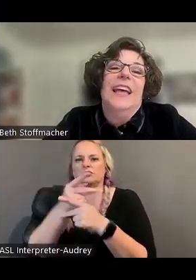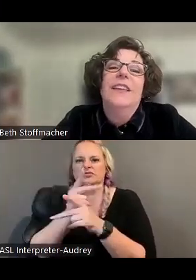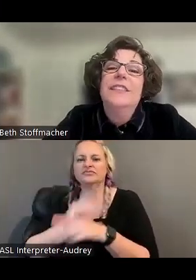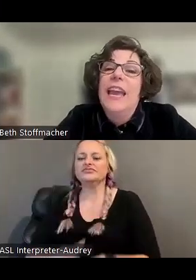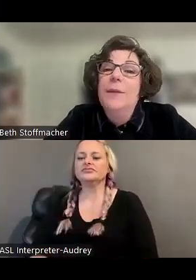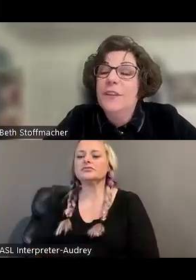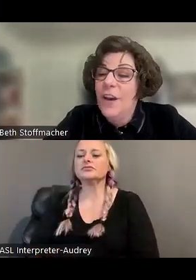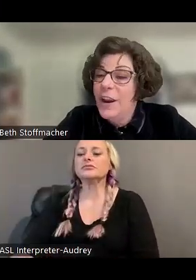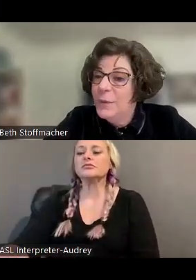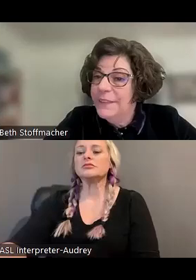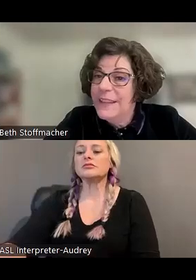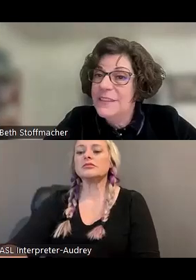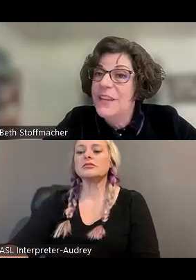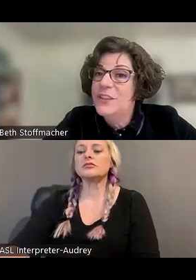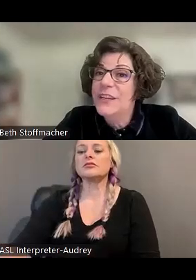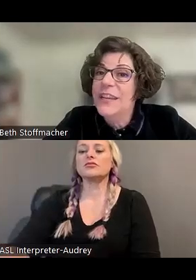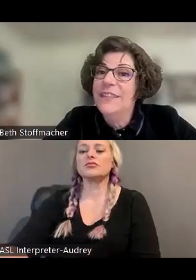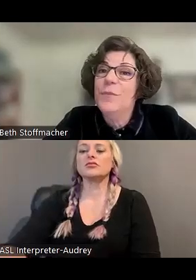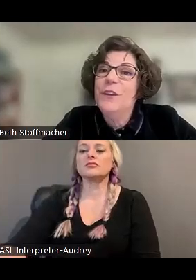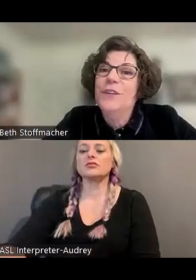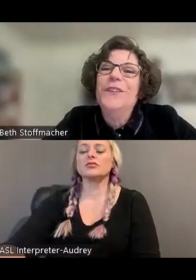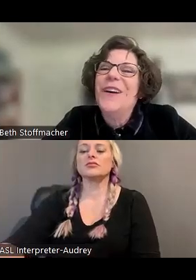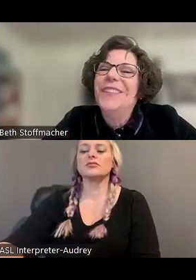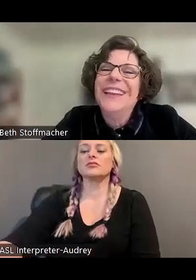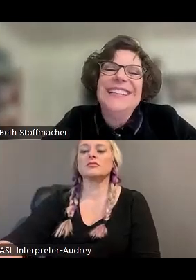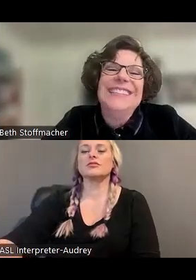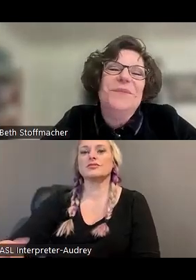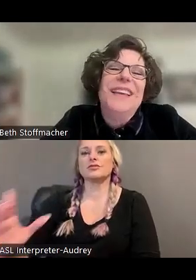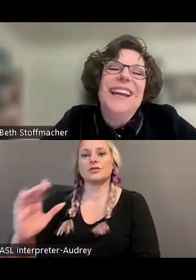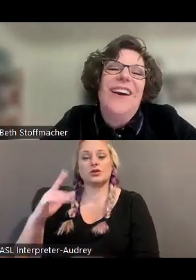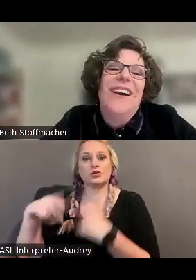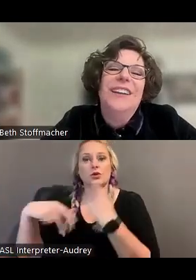The types of artwork that's featured in the beautiful online exhibit are